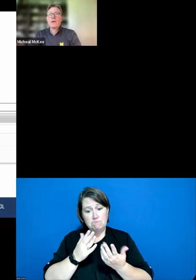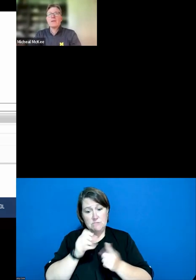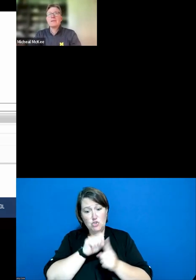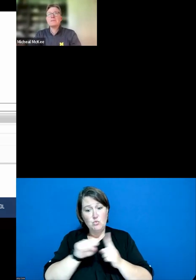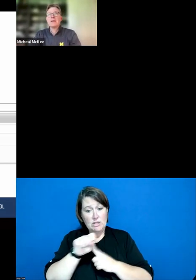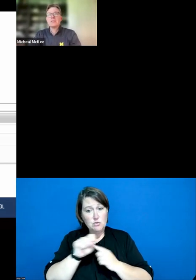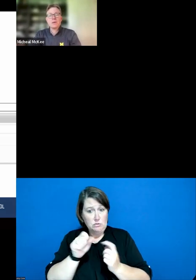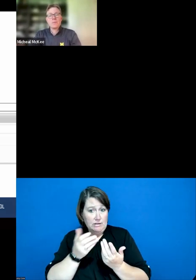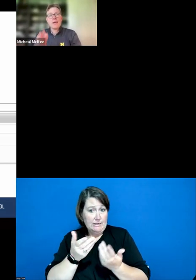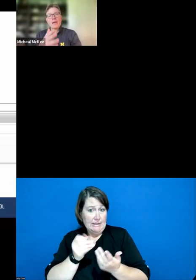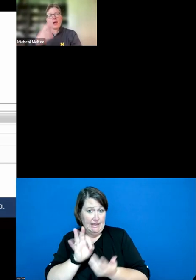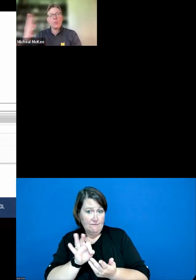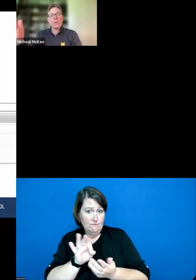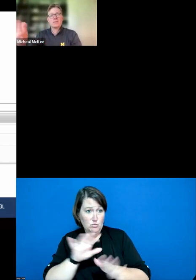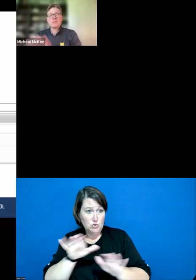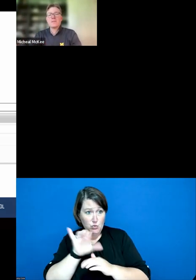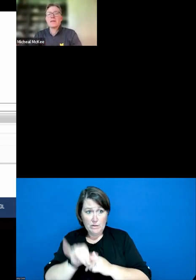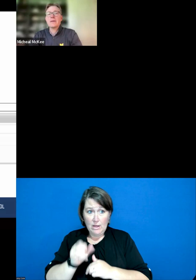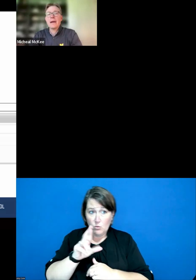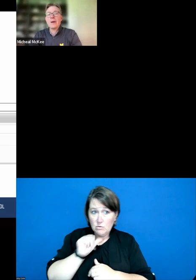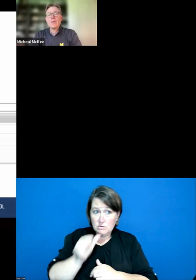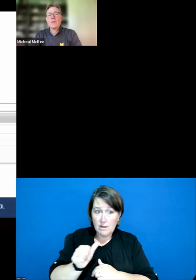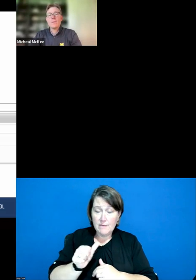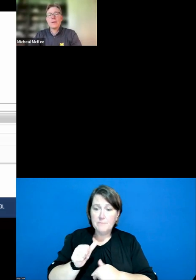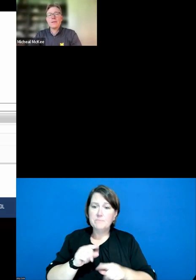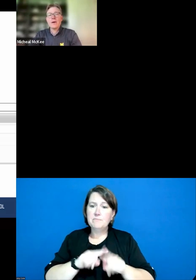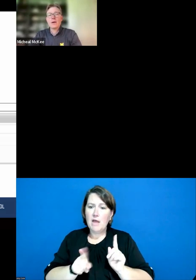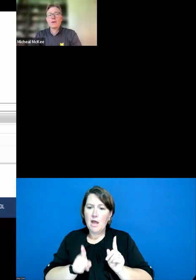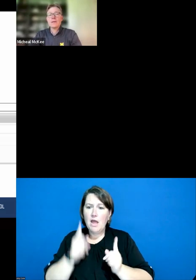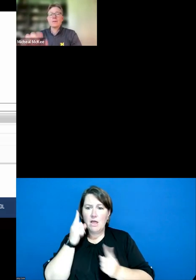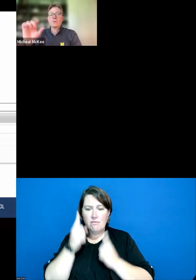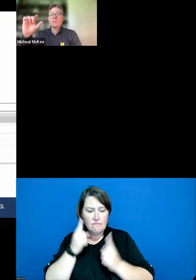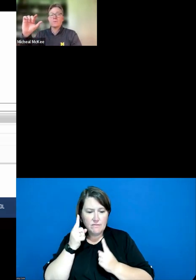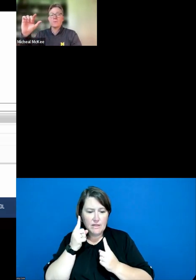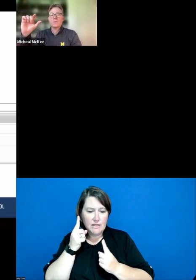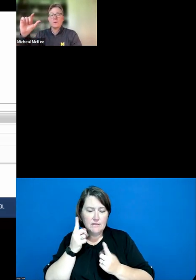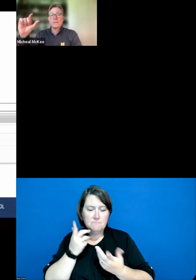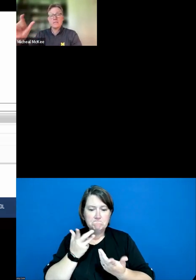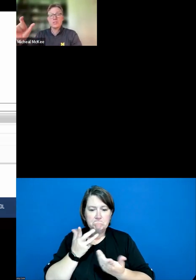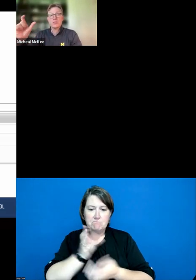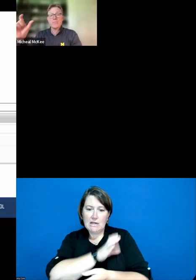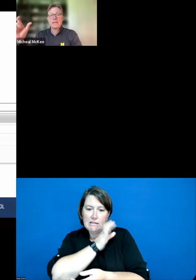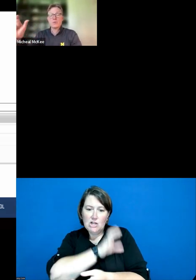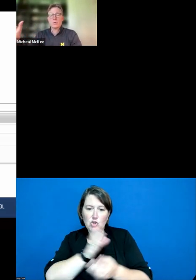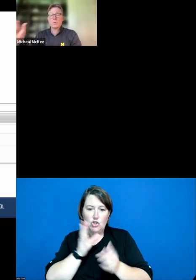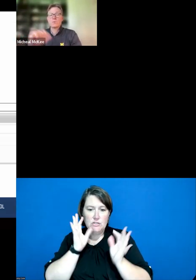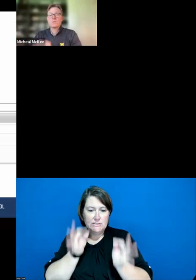This actually may help us to think about maybe there are clinical decision making tools